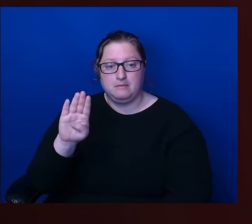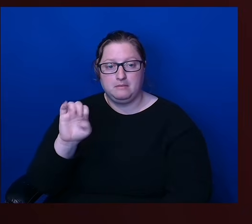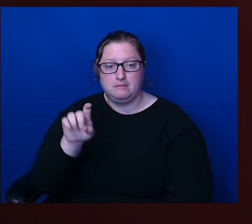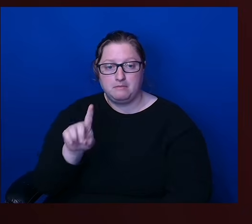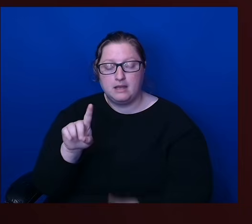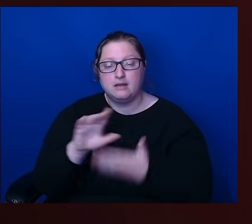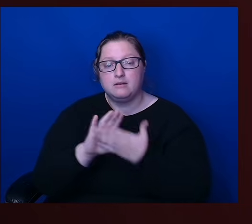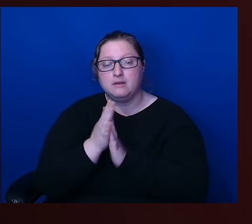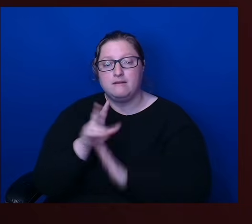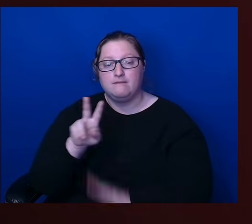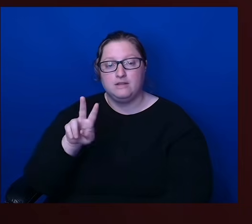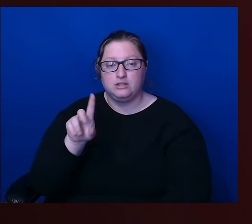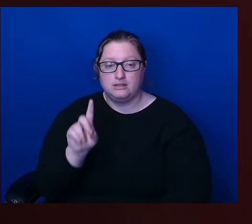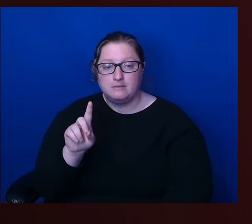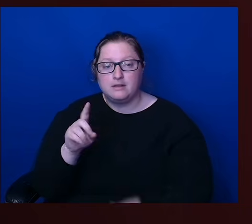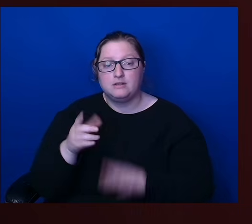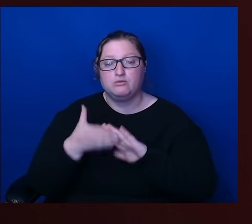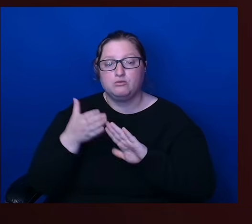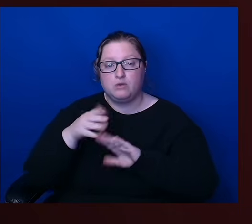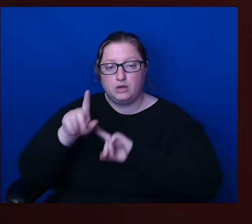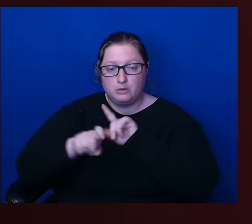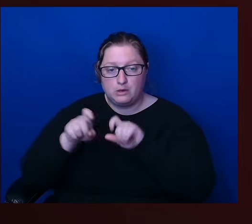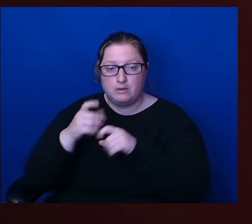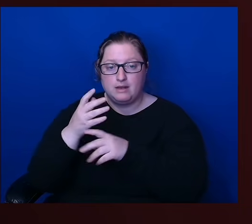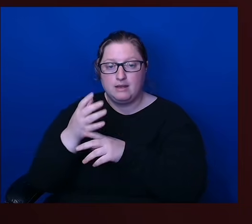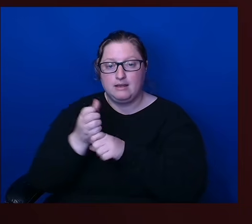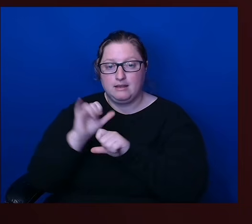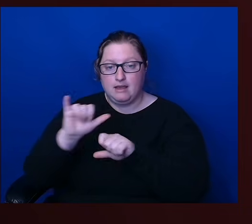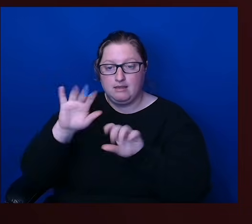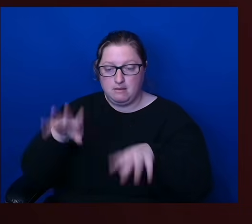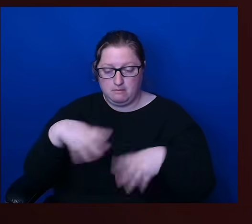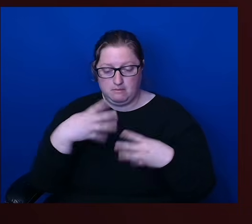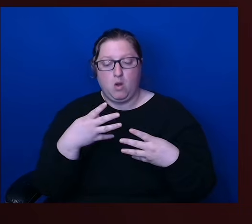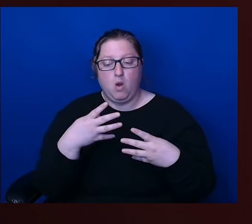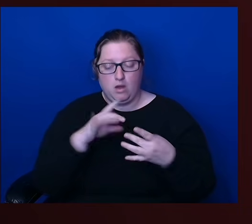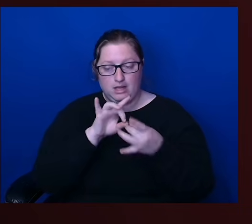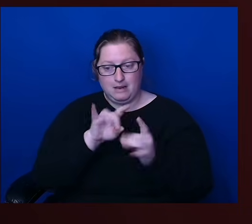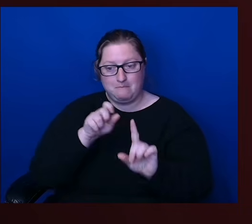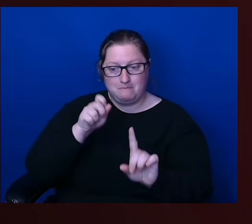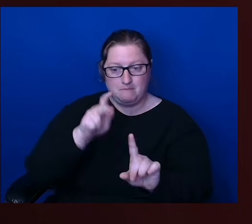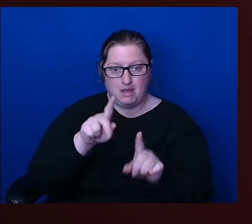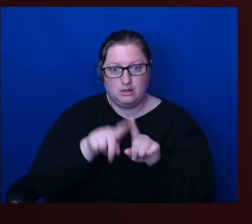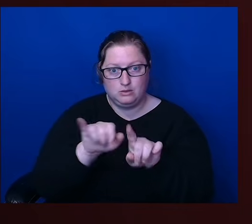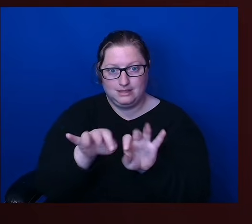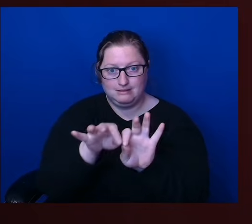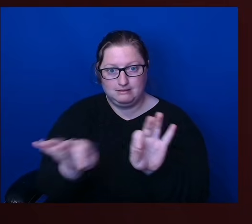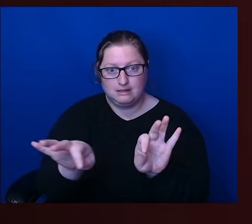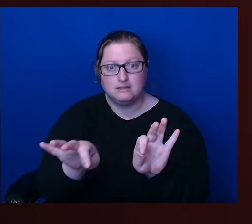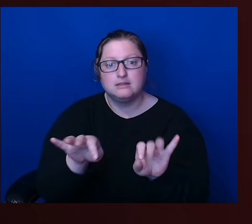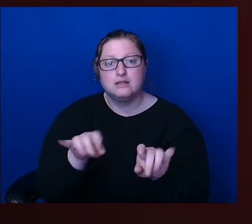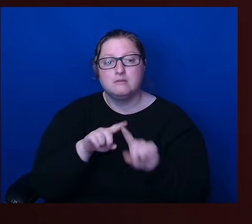running a query, getting embeddings back, mapping them back to text, but all we have to do with our extensions is